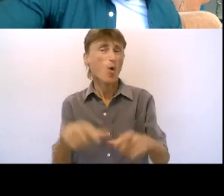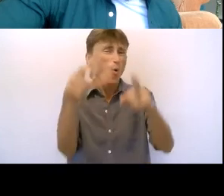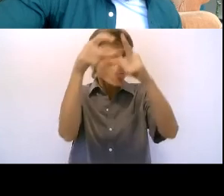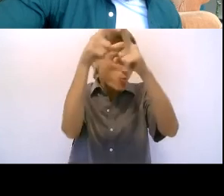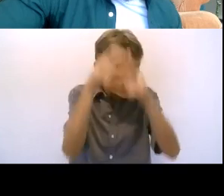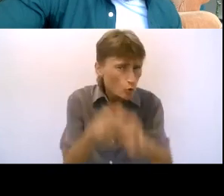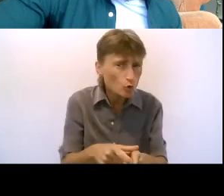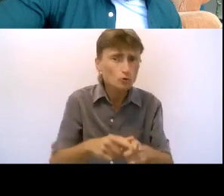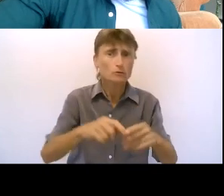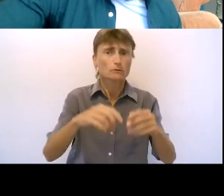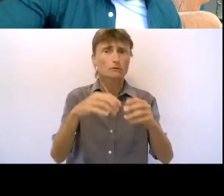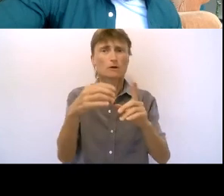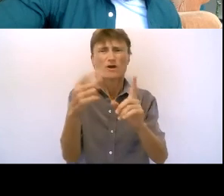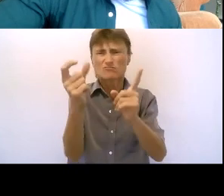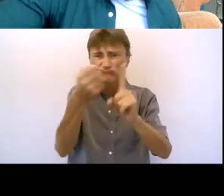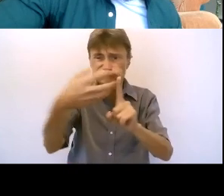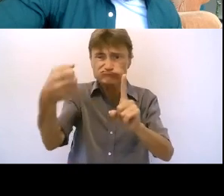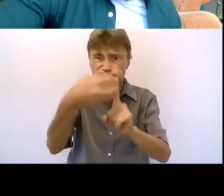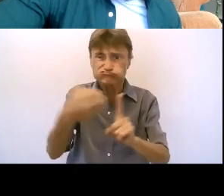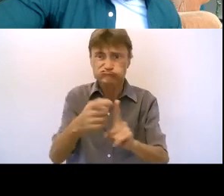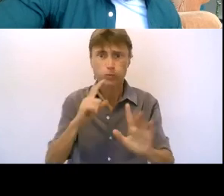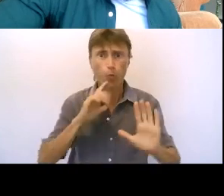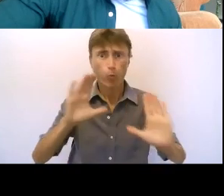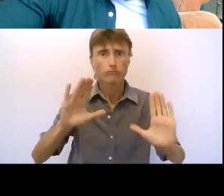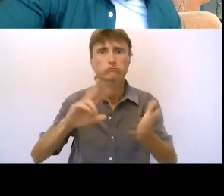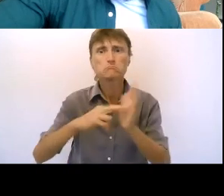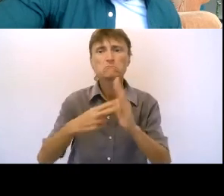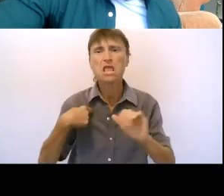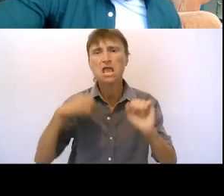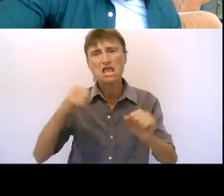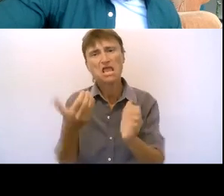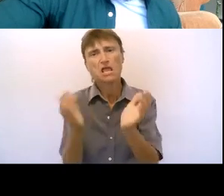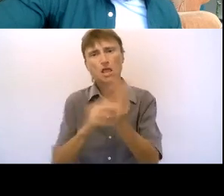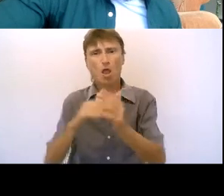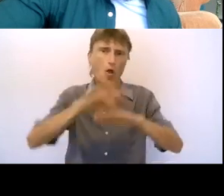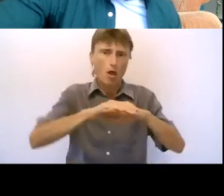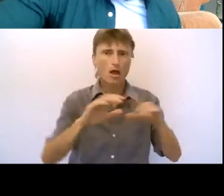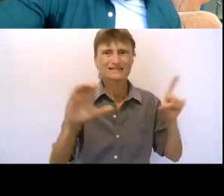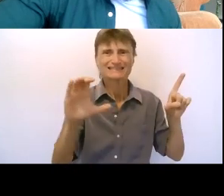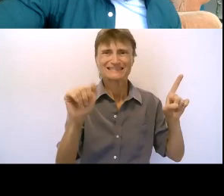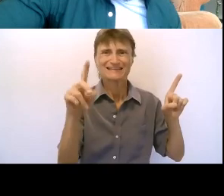be certainly going back to those. So, again, many thanks, Jaqs and Tyson. Thank